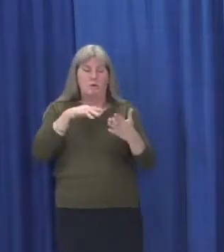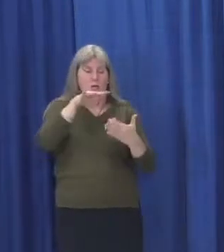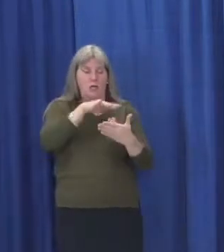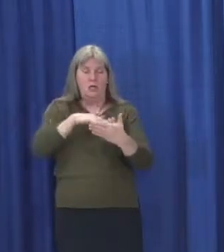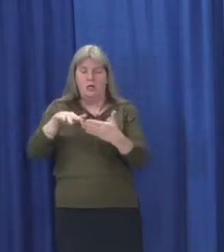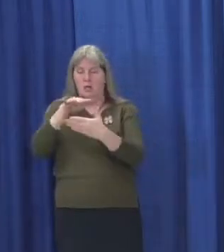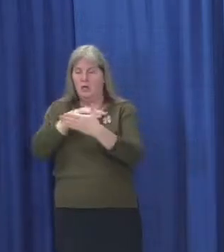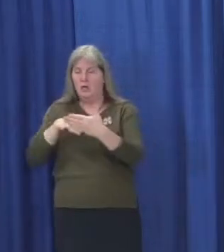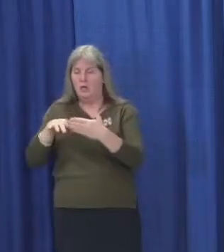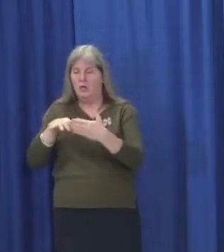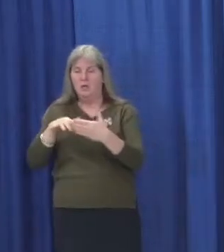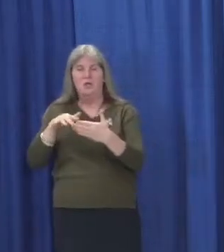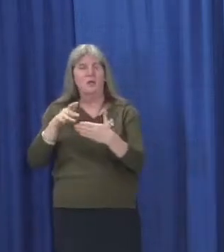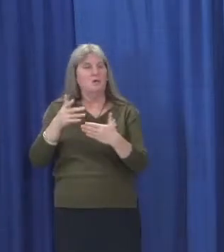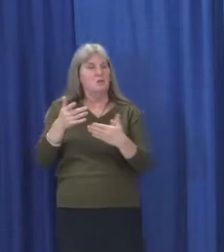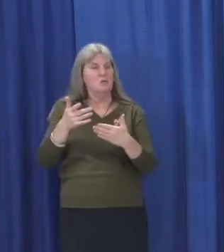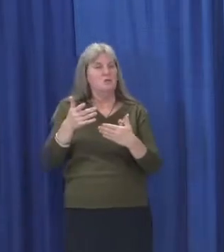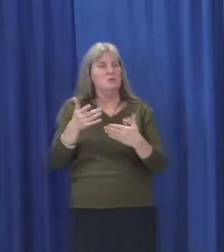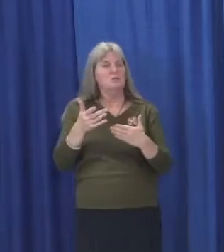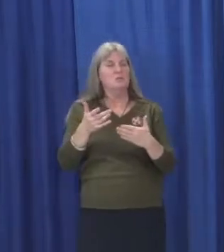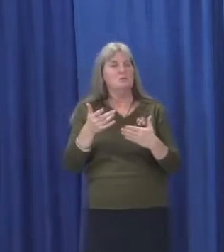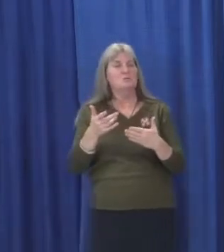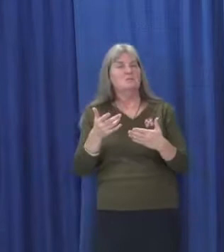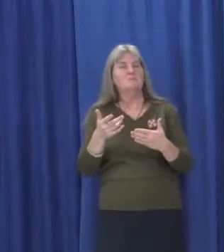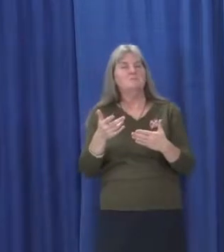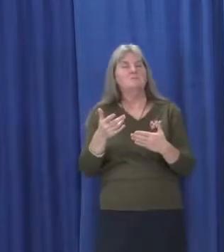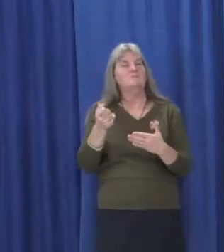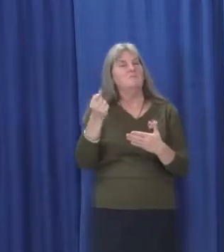been released is while the